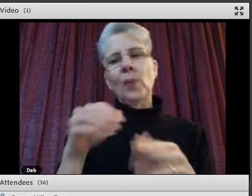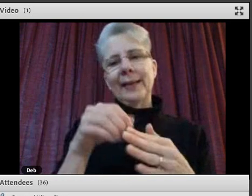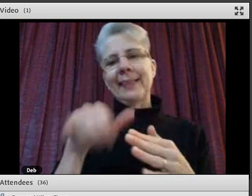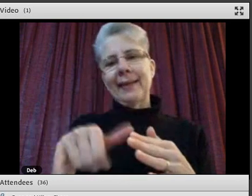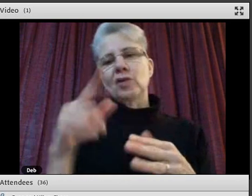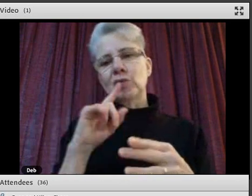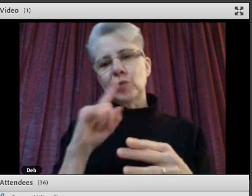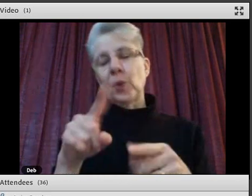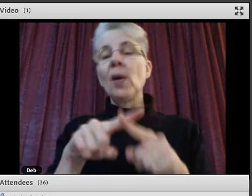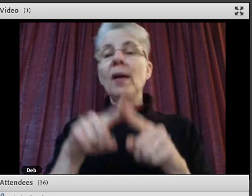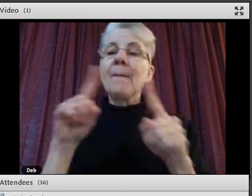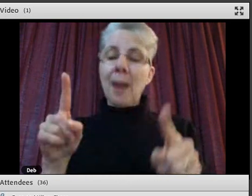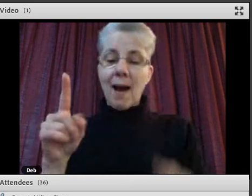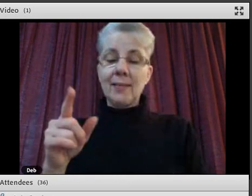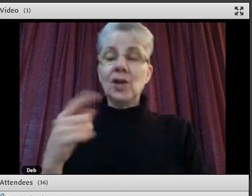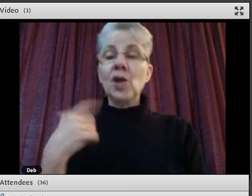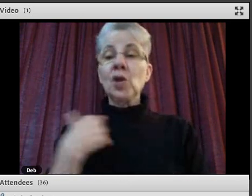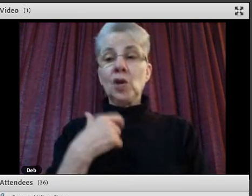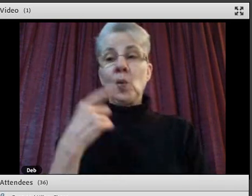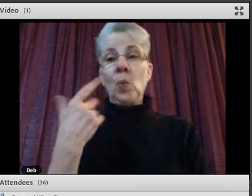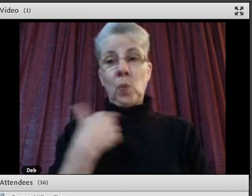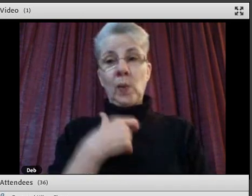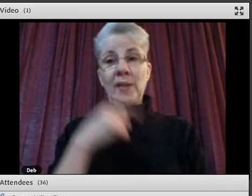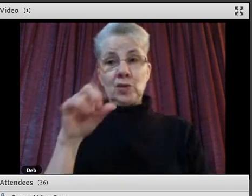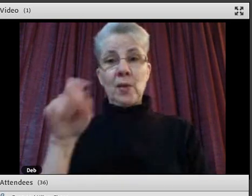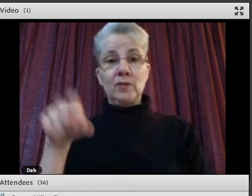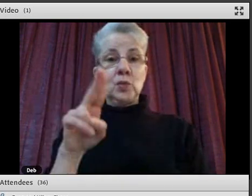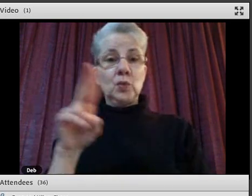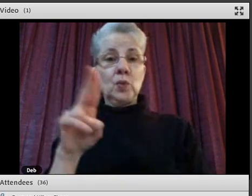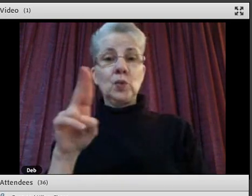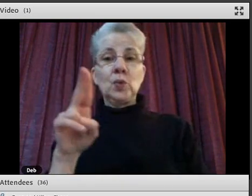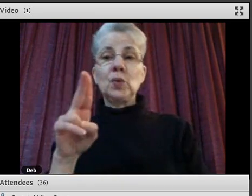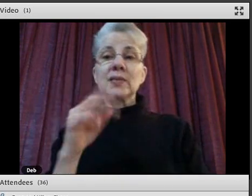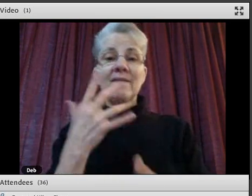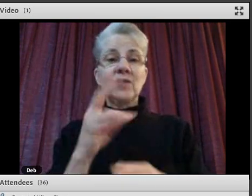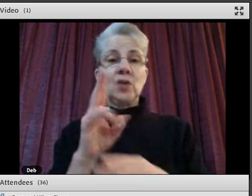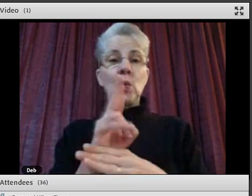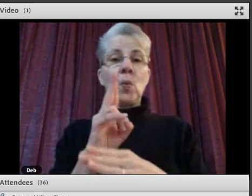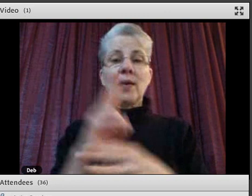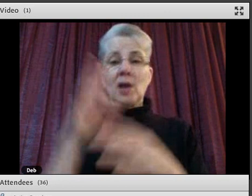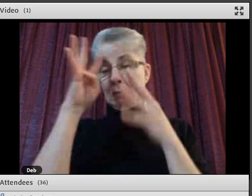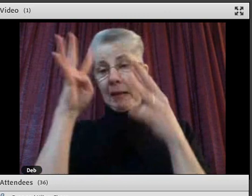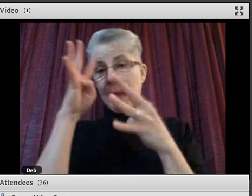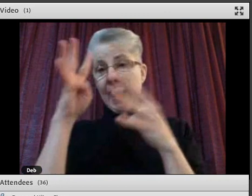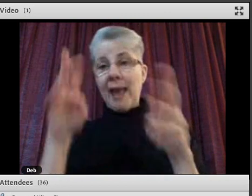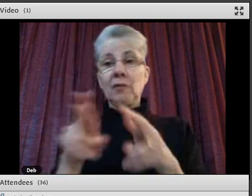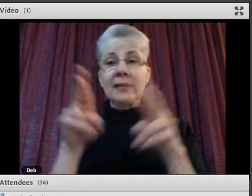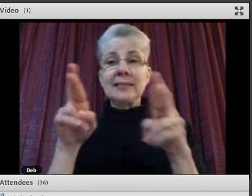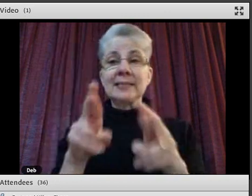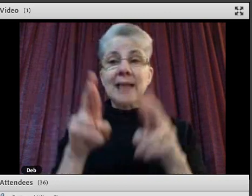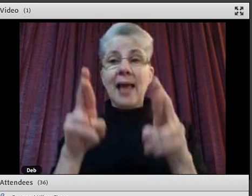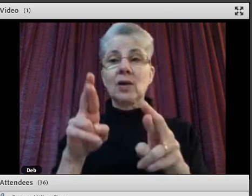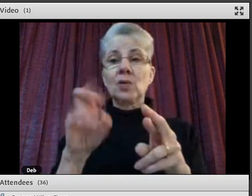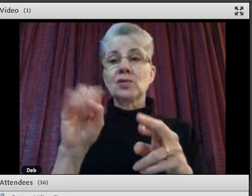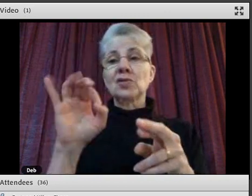So if you want to create some recycled soda bottles, then start here.